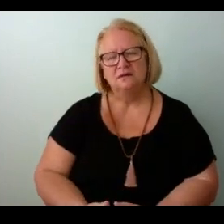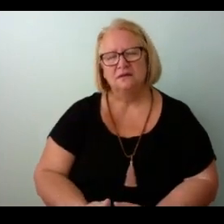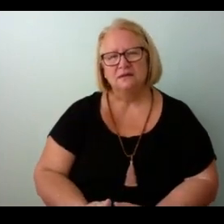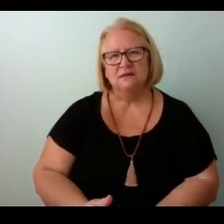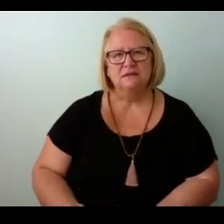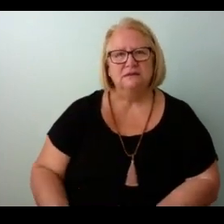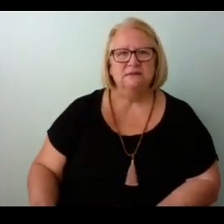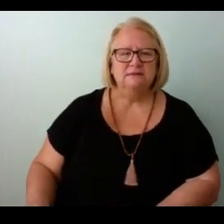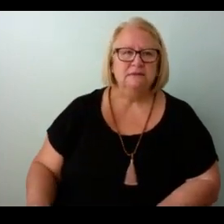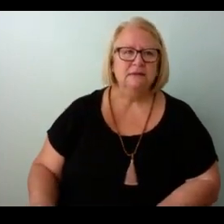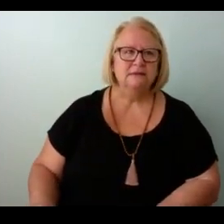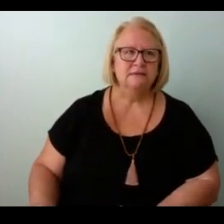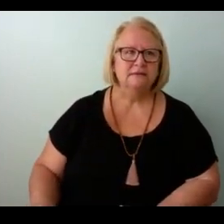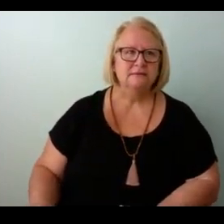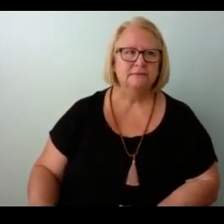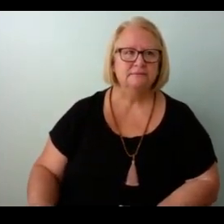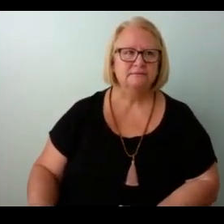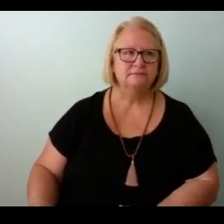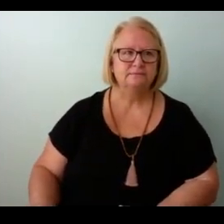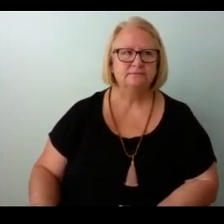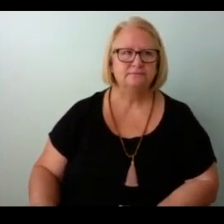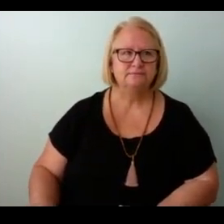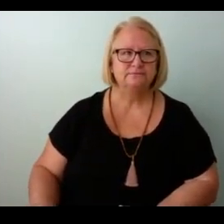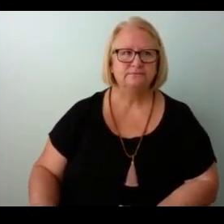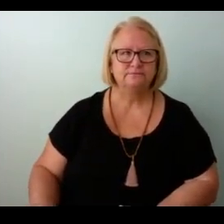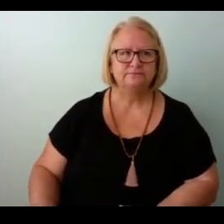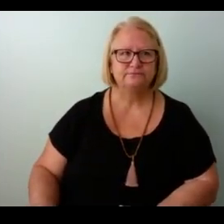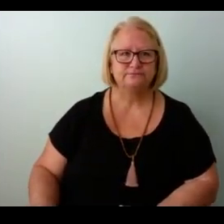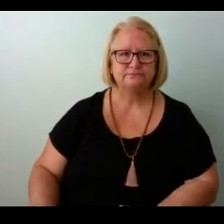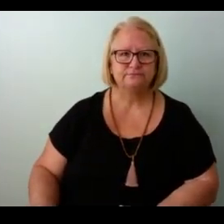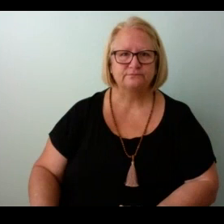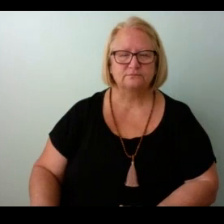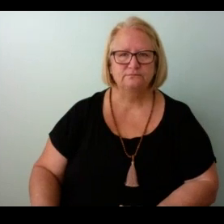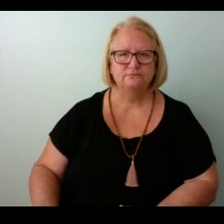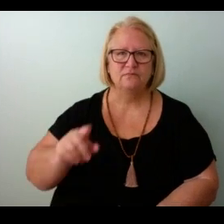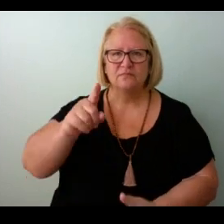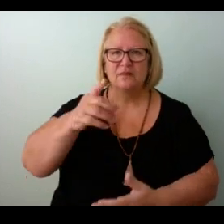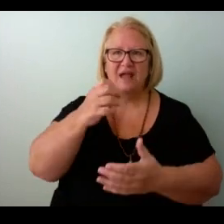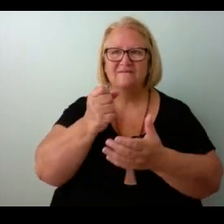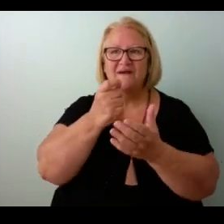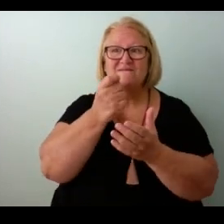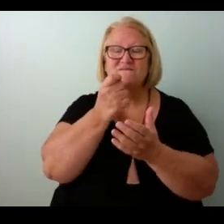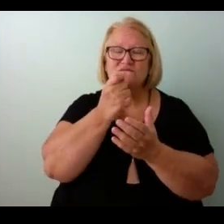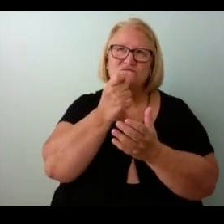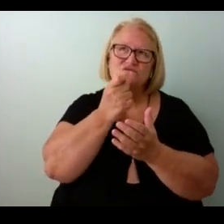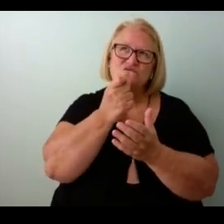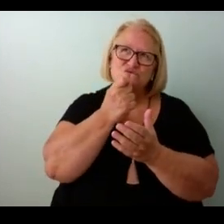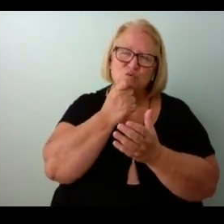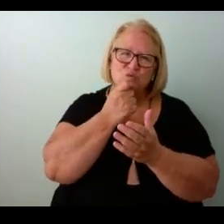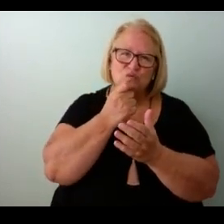The first is you can't really ask for help without applying for hardship, just more generally.